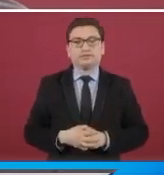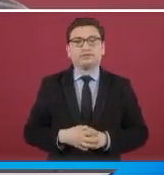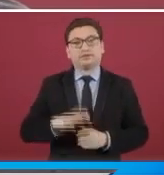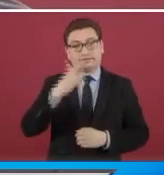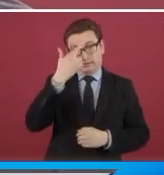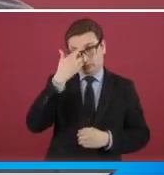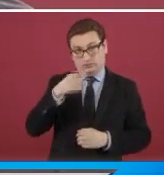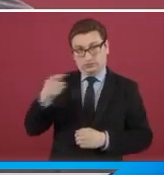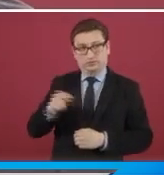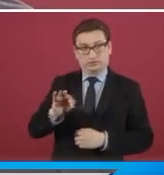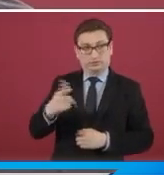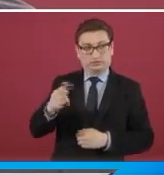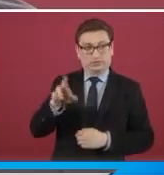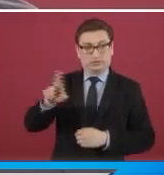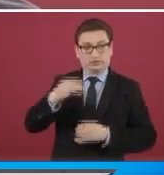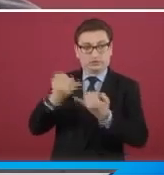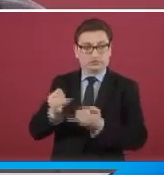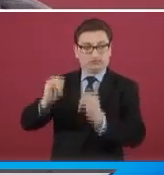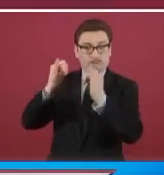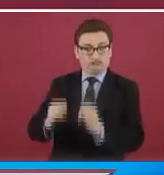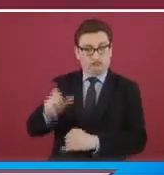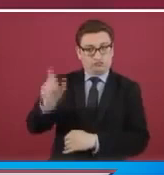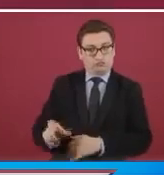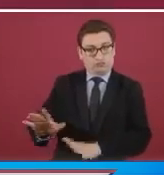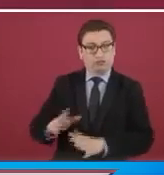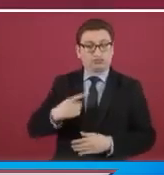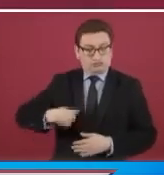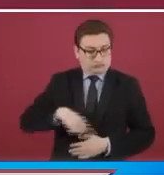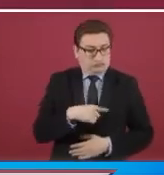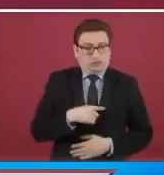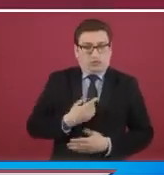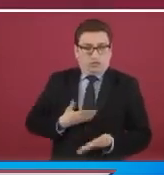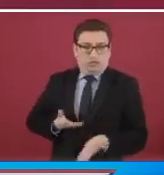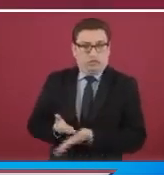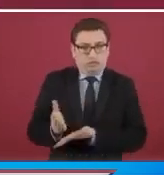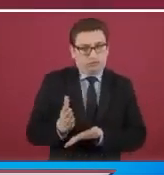that will be touring in the north of the country in Cadereyta, Monclova, Sabinas, Acuña